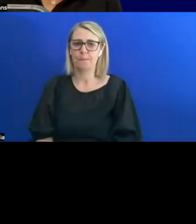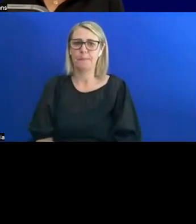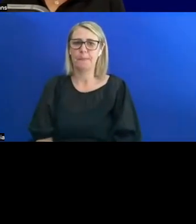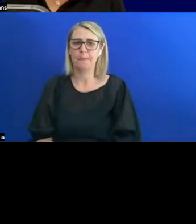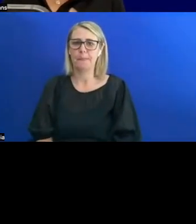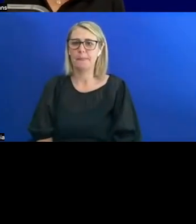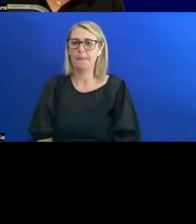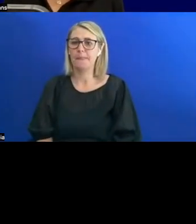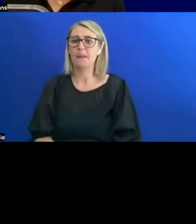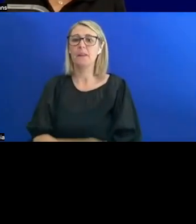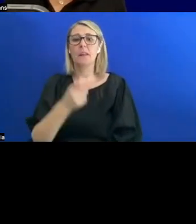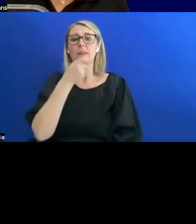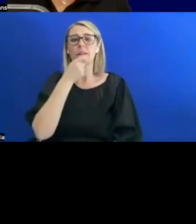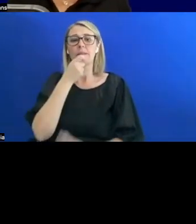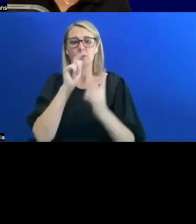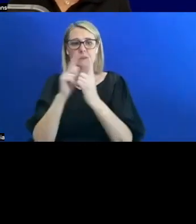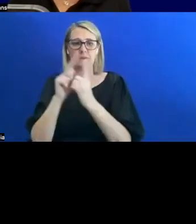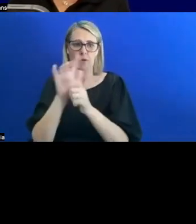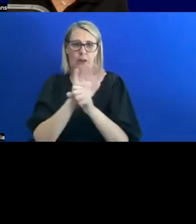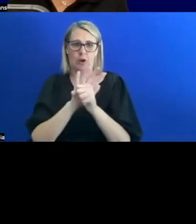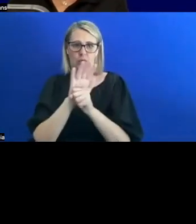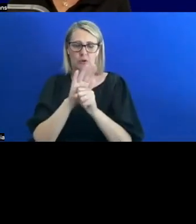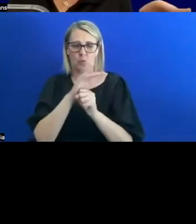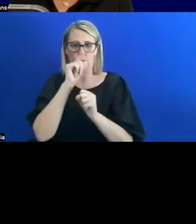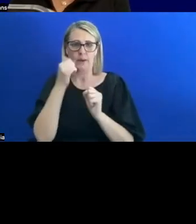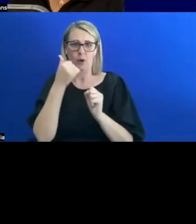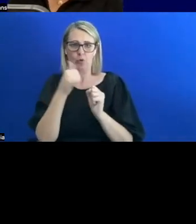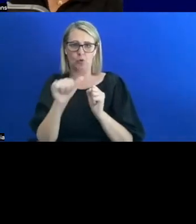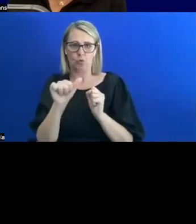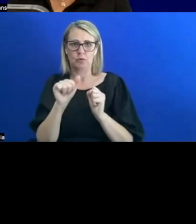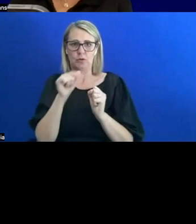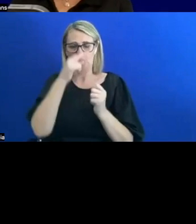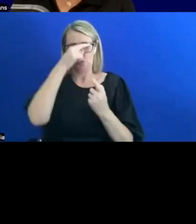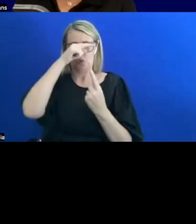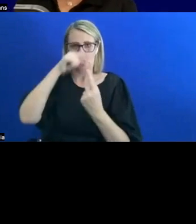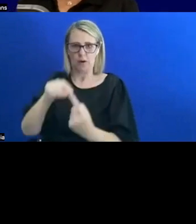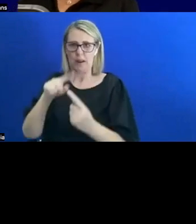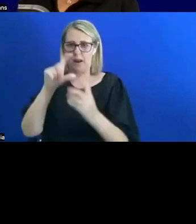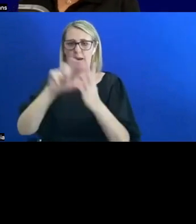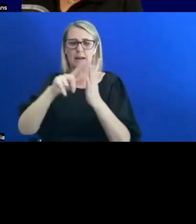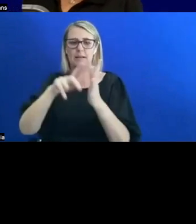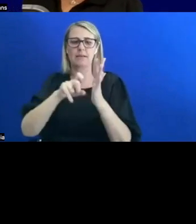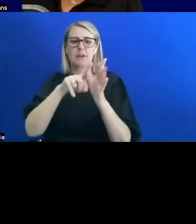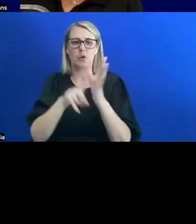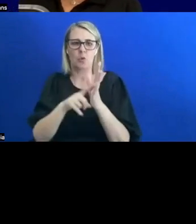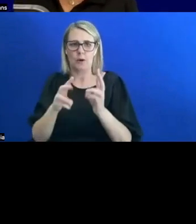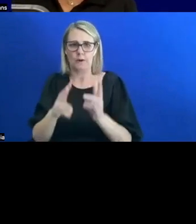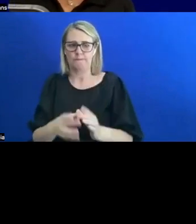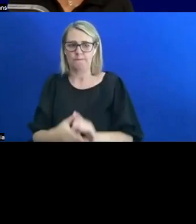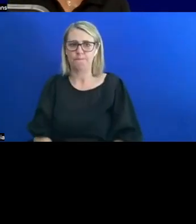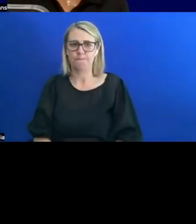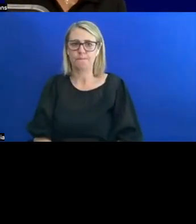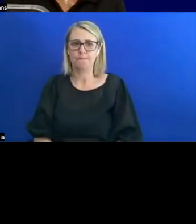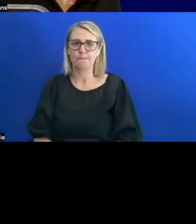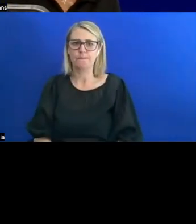facets of interoception that we can use to work a clinical pathway. The image on the screen is